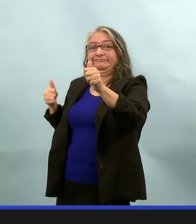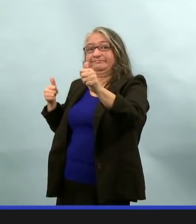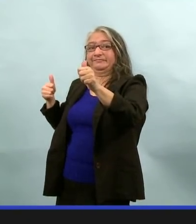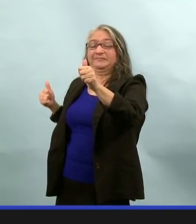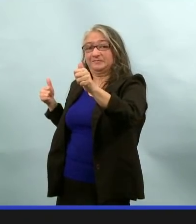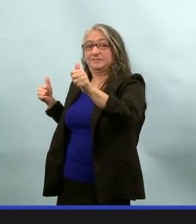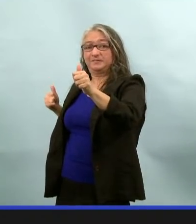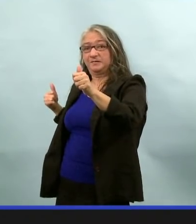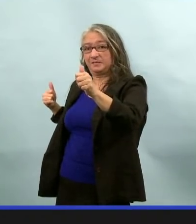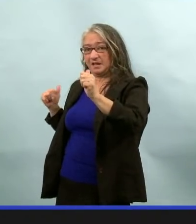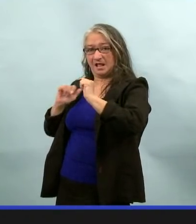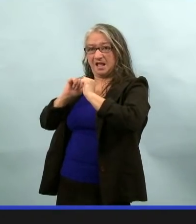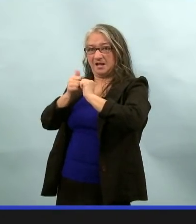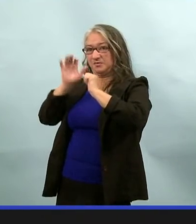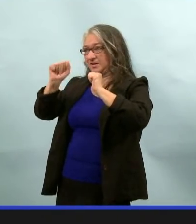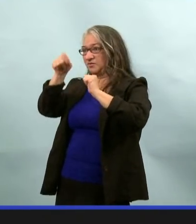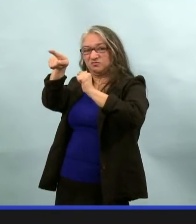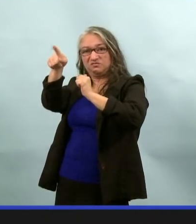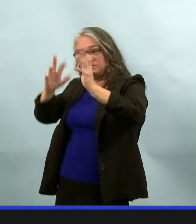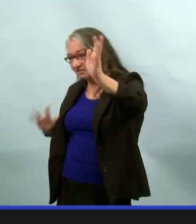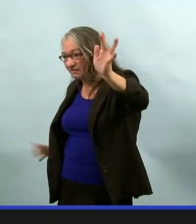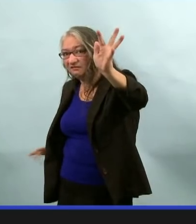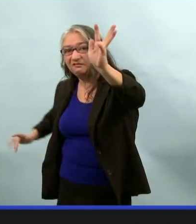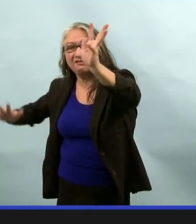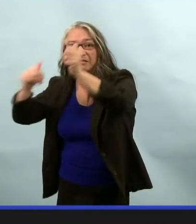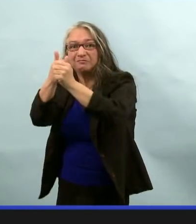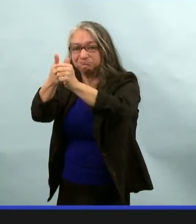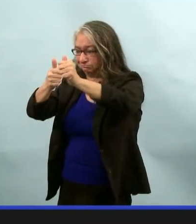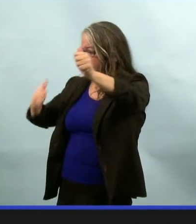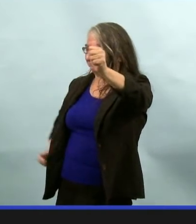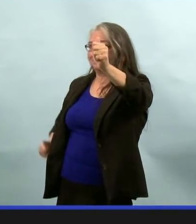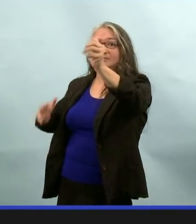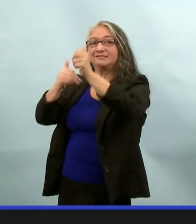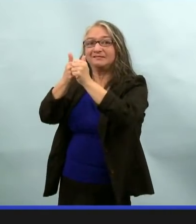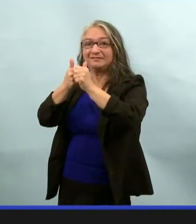like a magic trick can you just explain how these two things could possibly happen at the same time